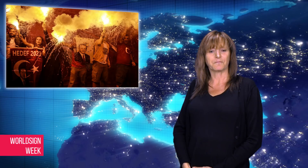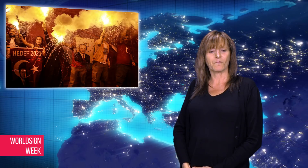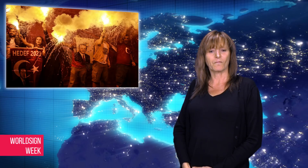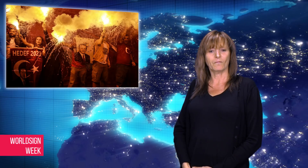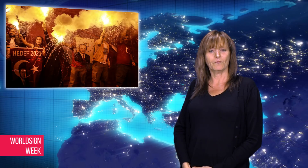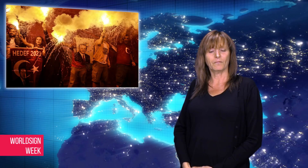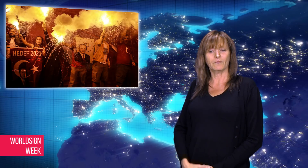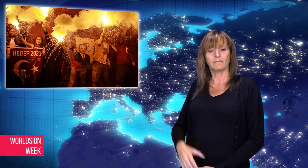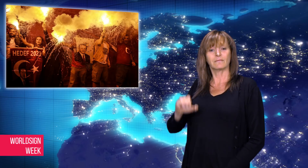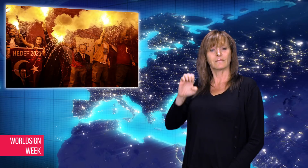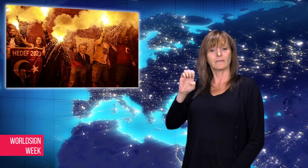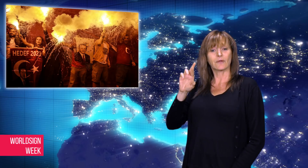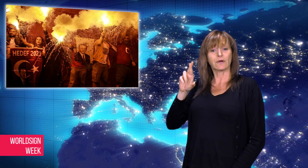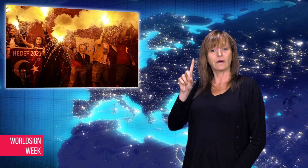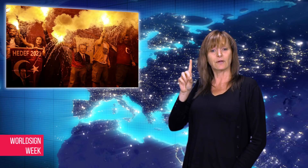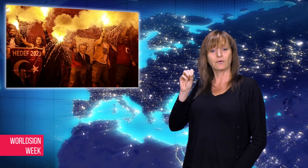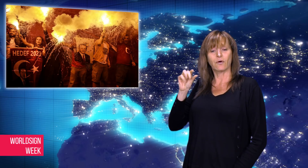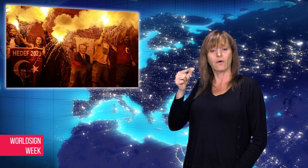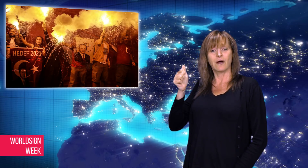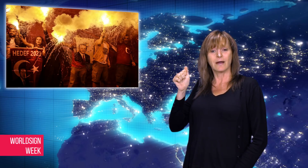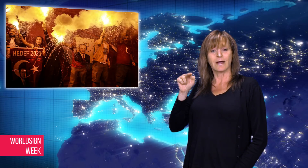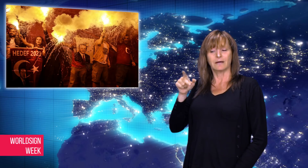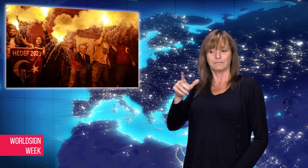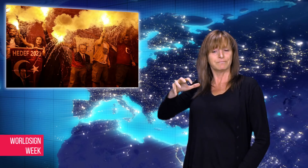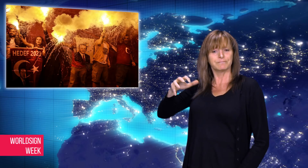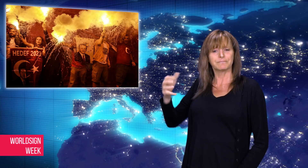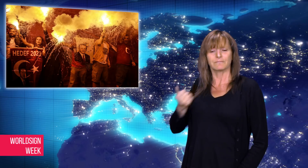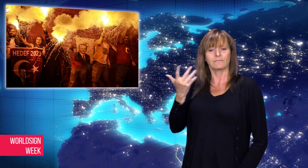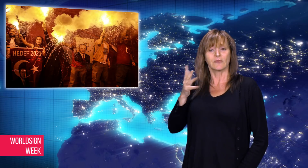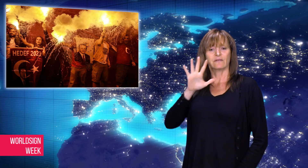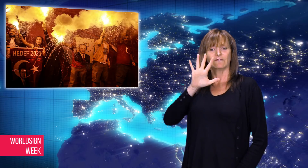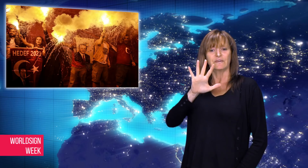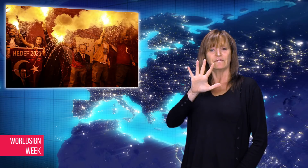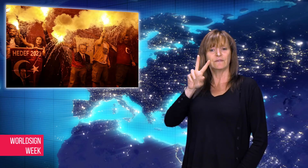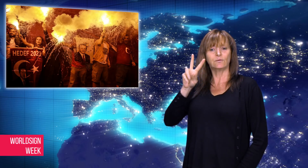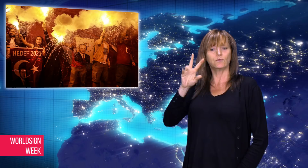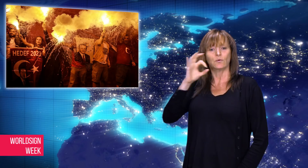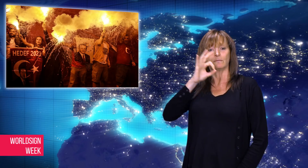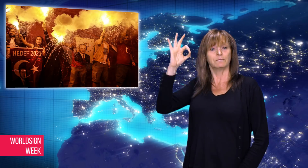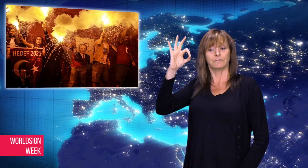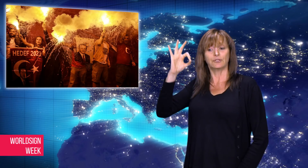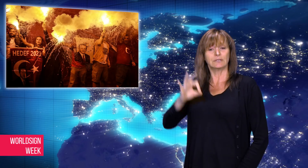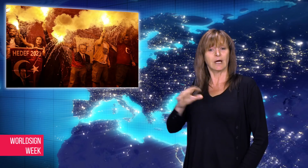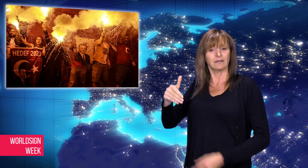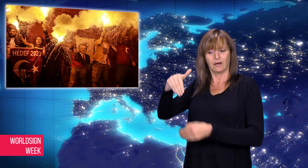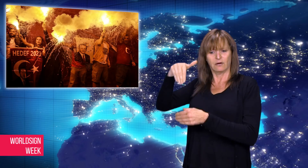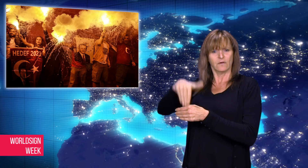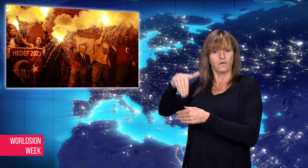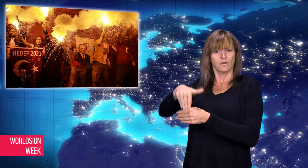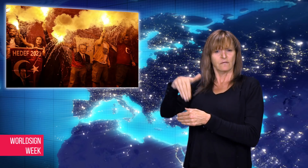will gain executive powers with greater decision making that requires